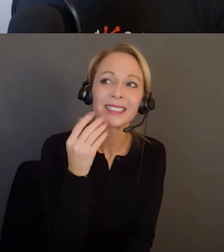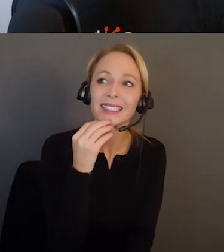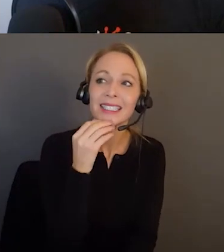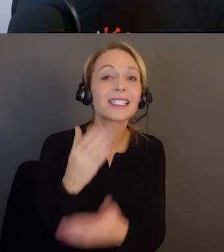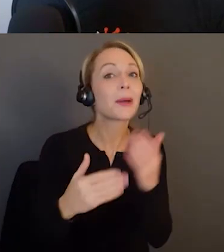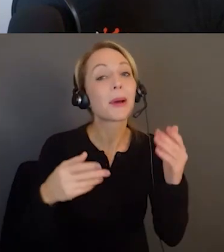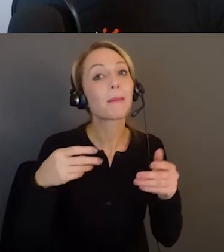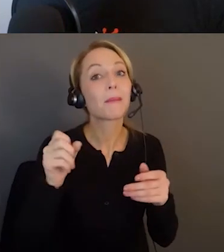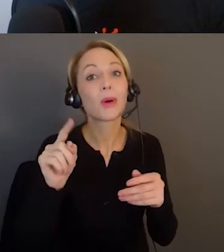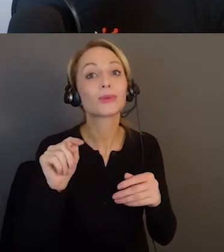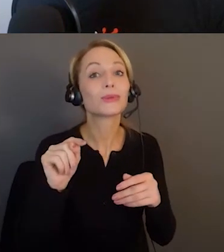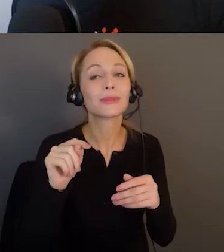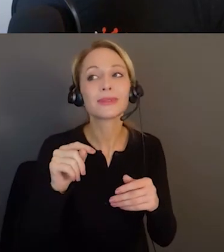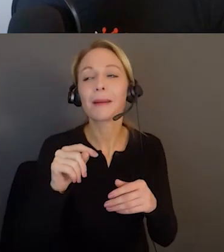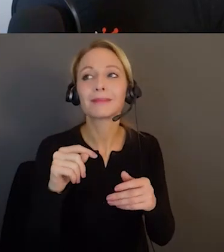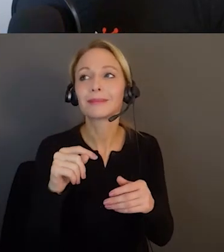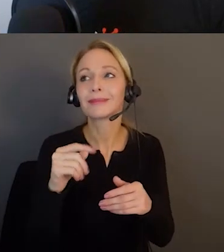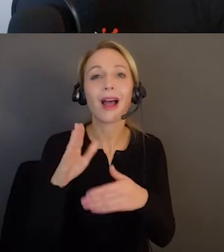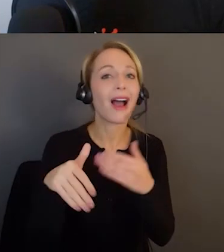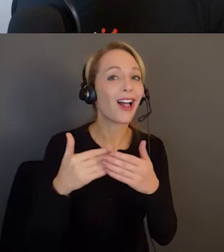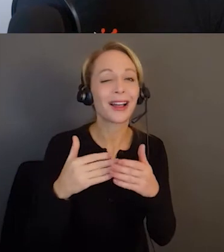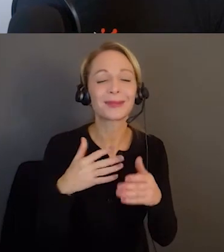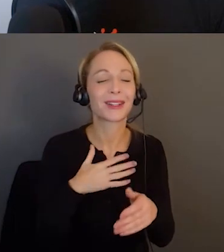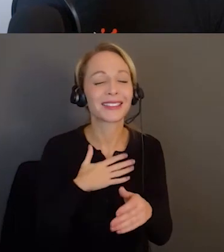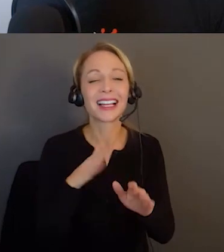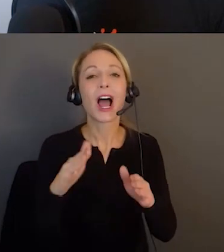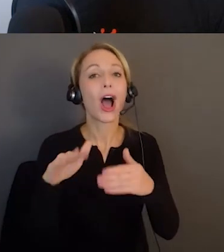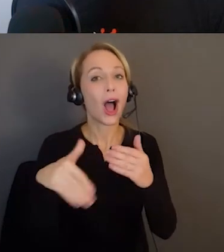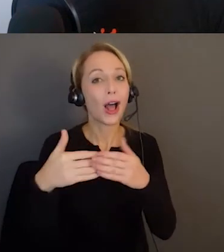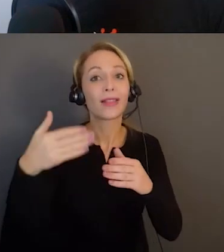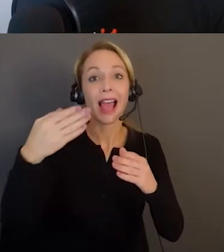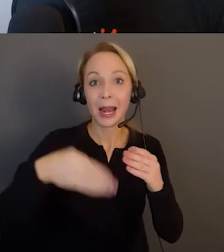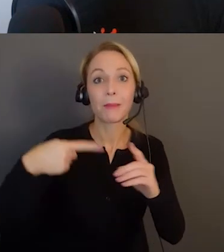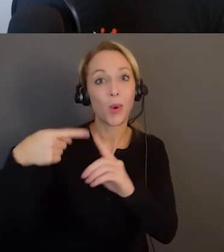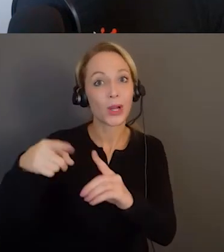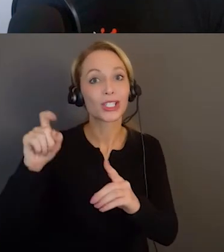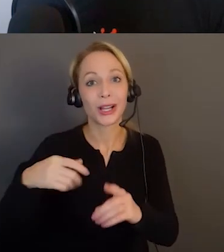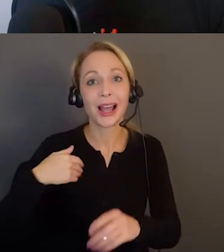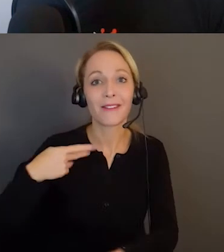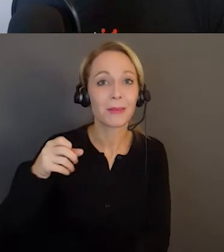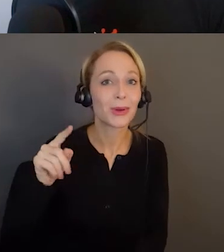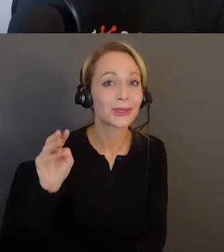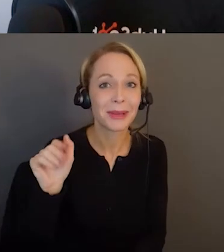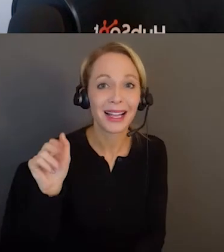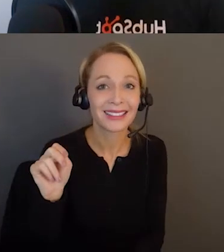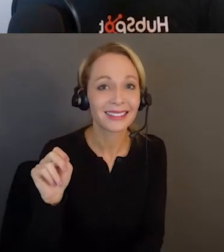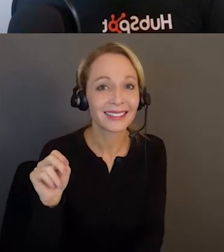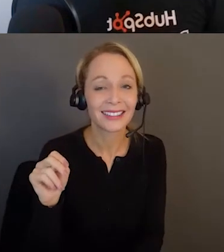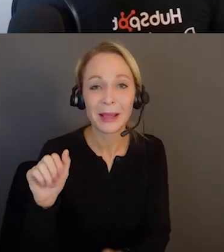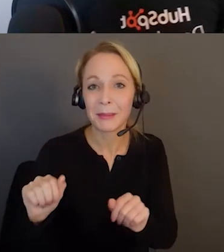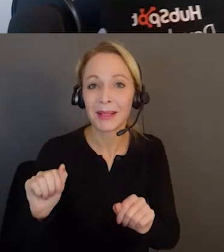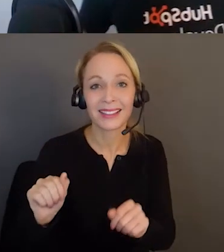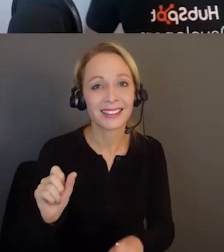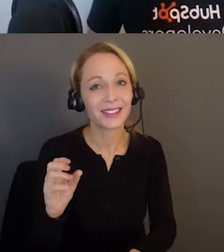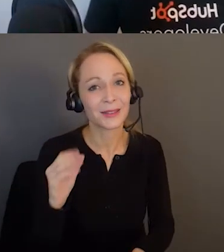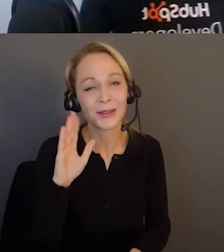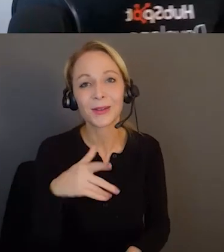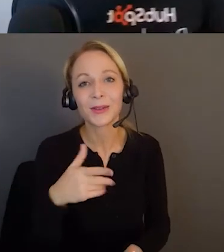I THINK ALL OF THE ACTIONS -- SORRY, ALL END POINTS SHOULD HAVE A POST-MIN CAPABILITY.